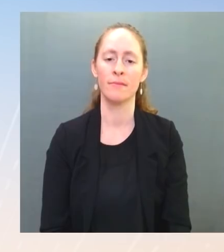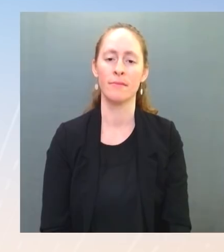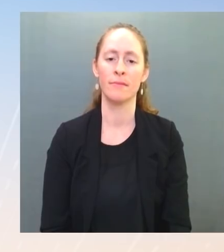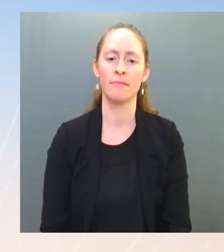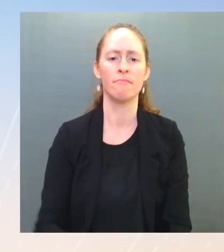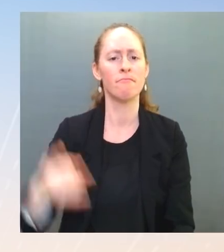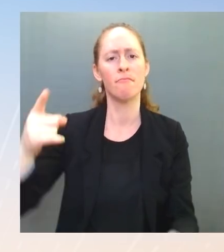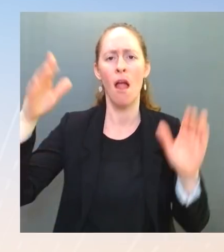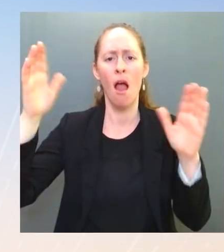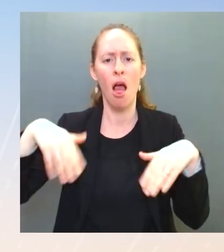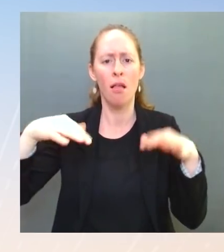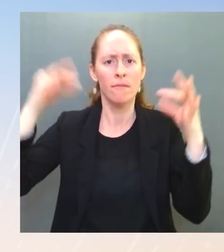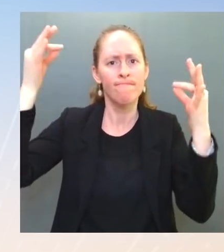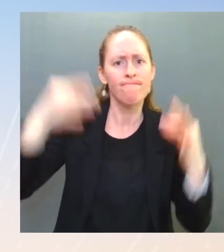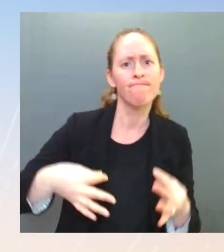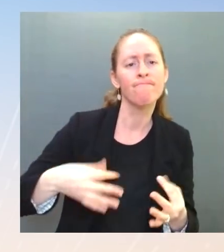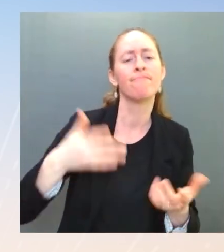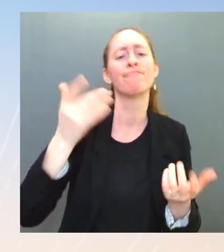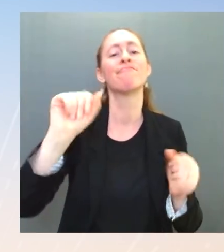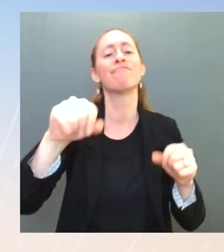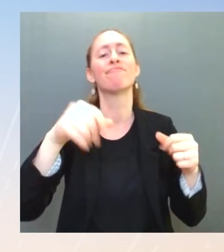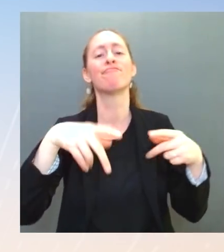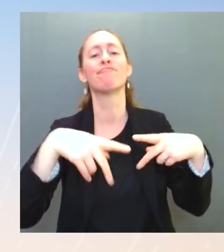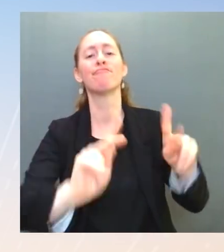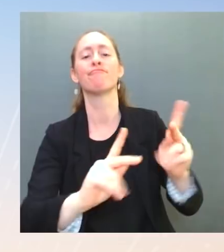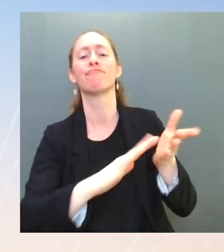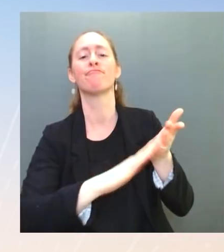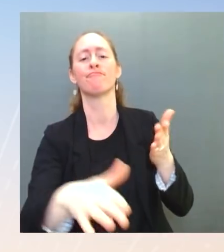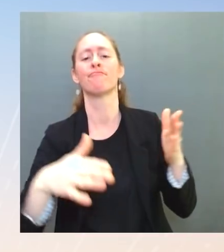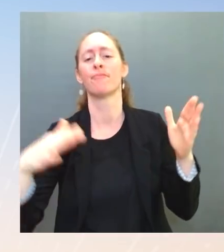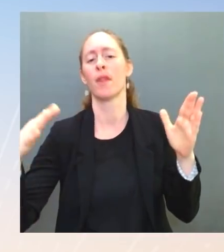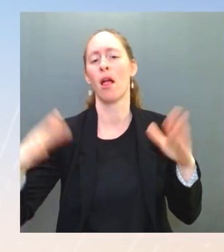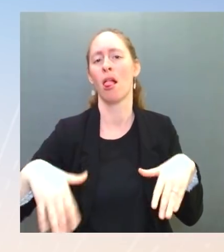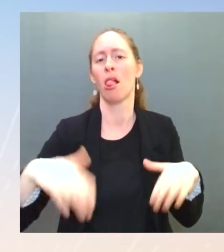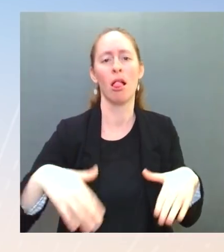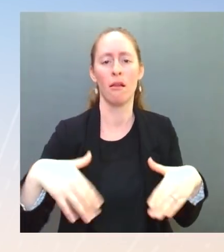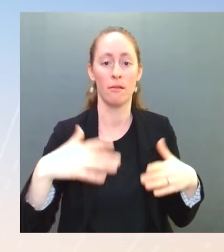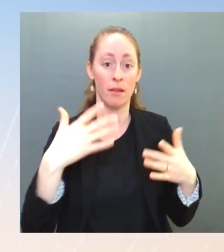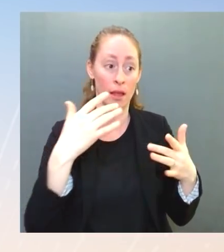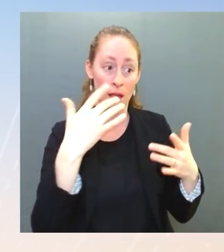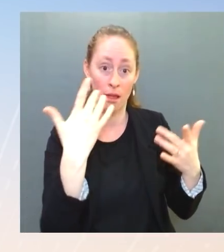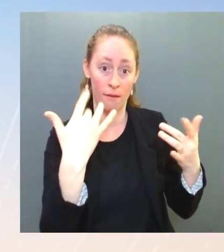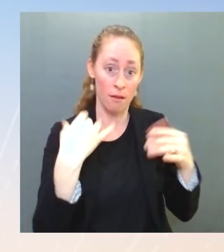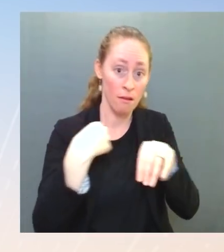I'd have to get more details from our national security team on that specifically. Go ahead. The Press: Jen, on the new rule today,